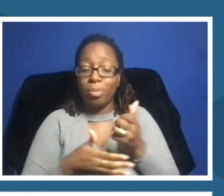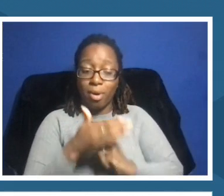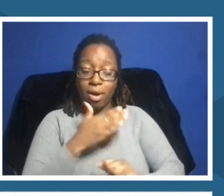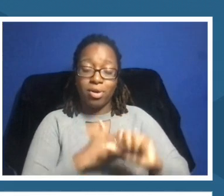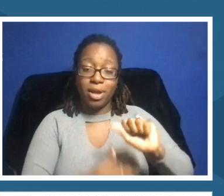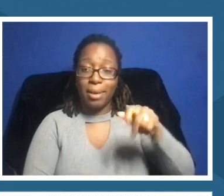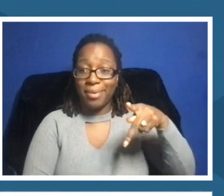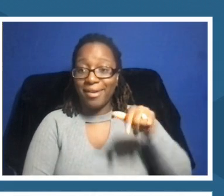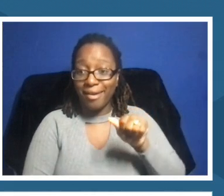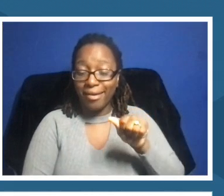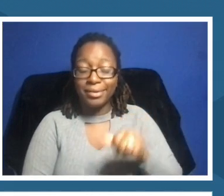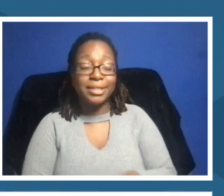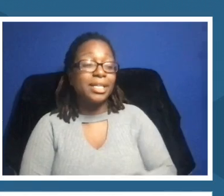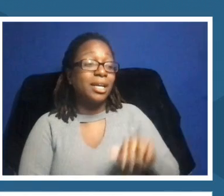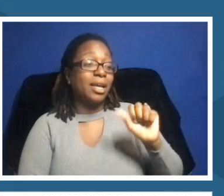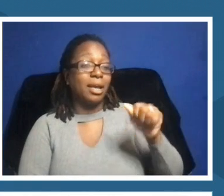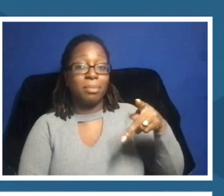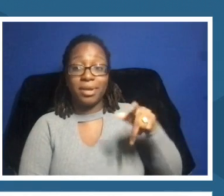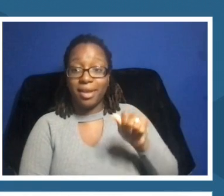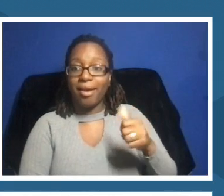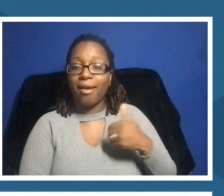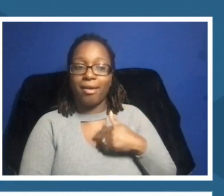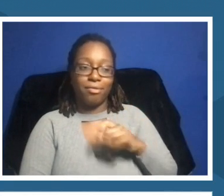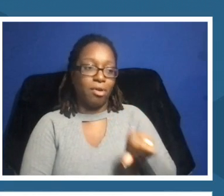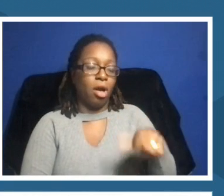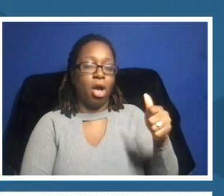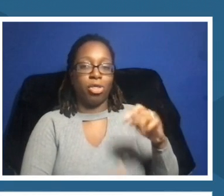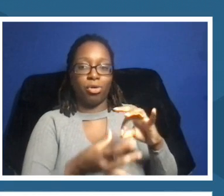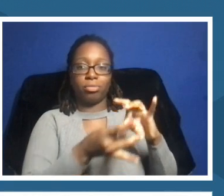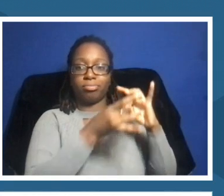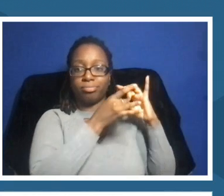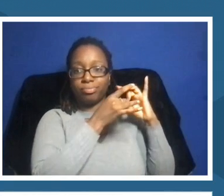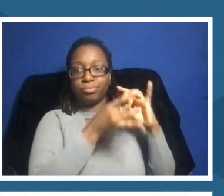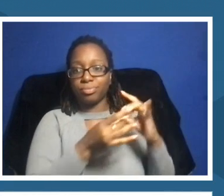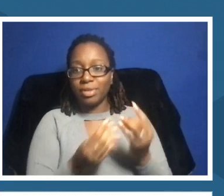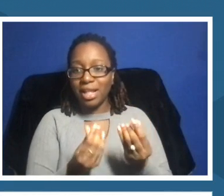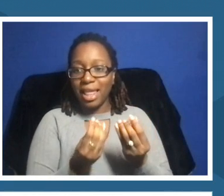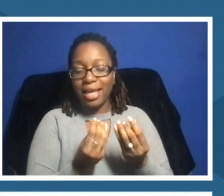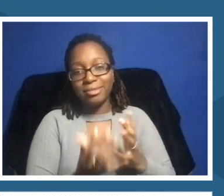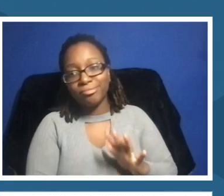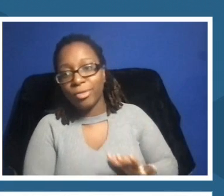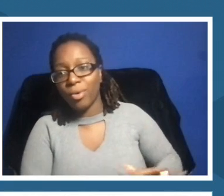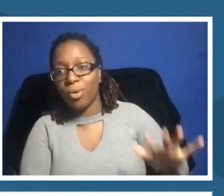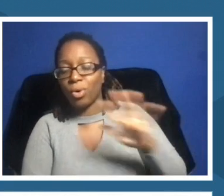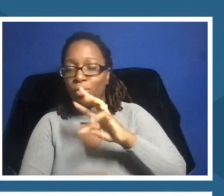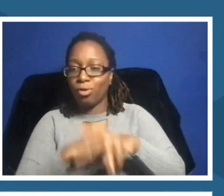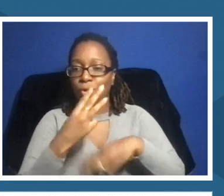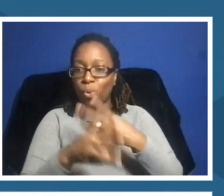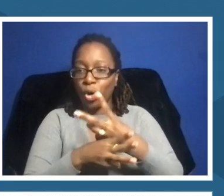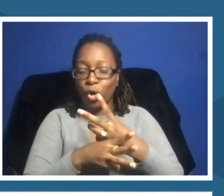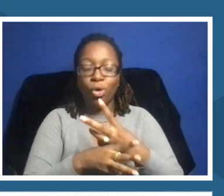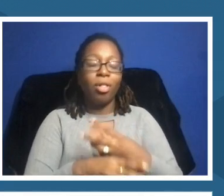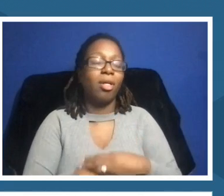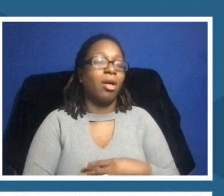communities have ties and connections to lands all around the world our diasporic